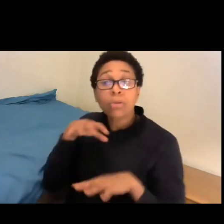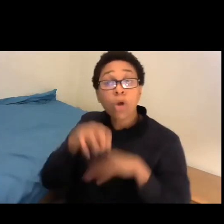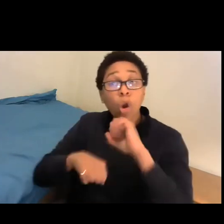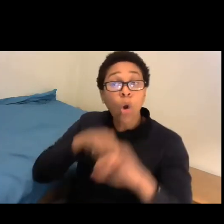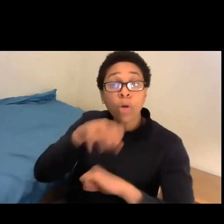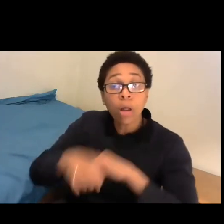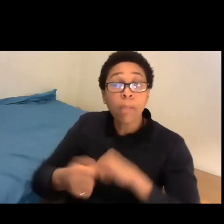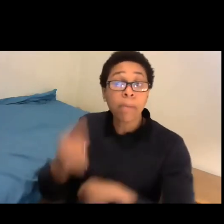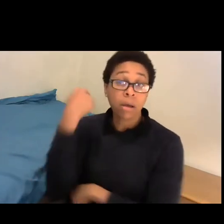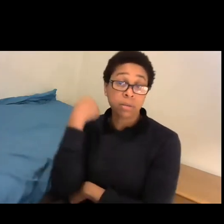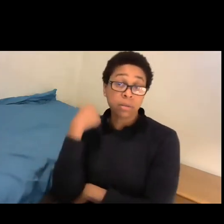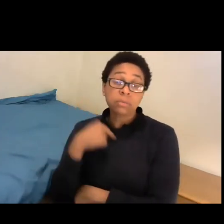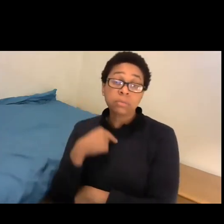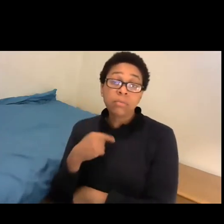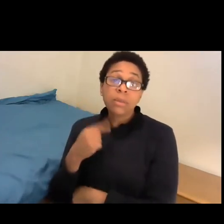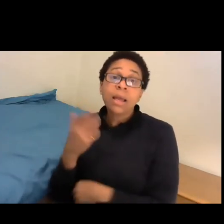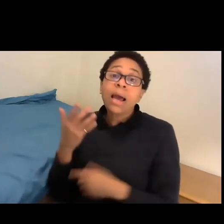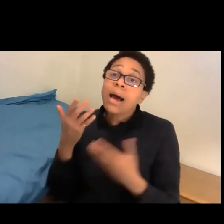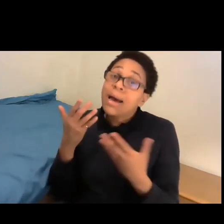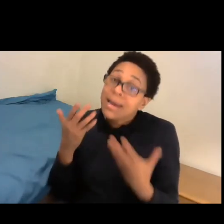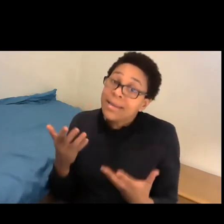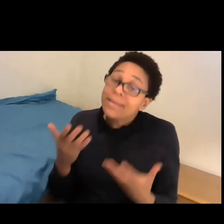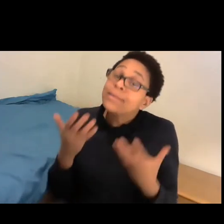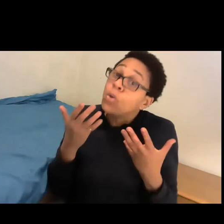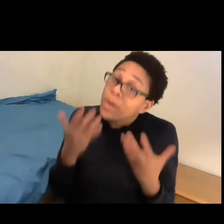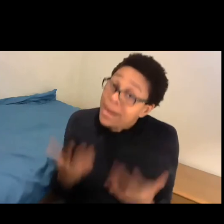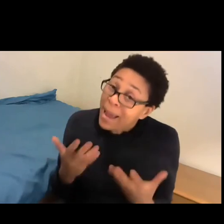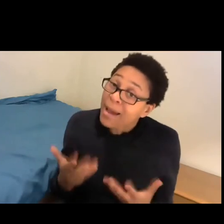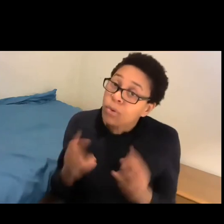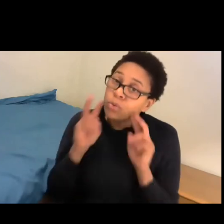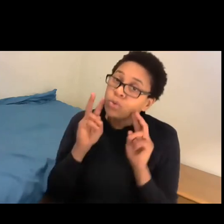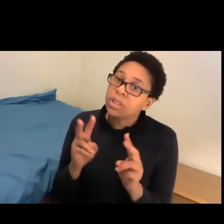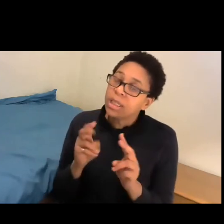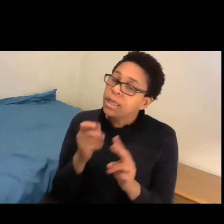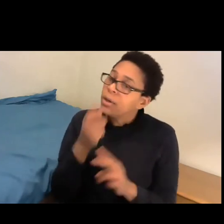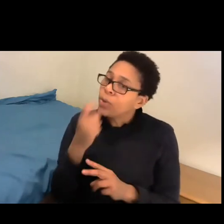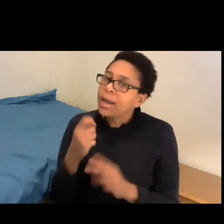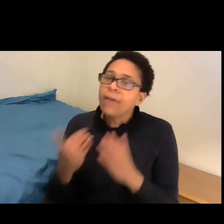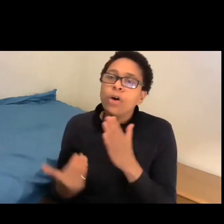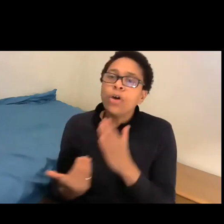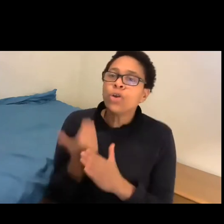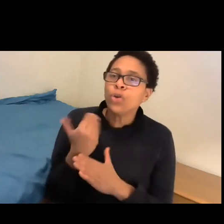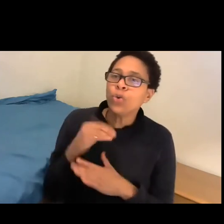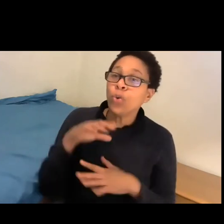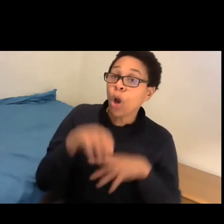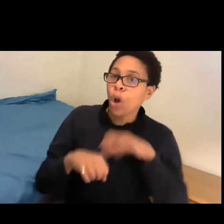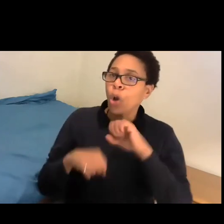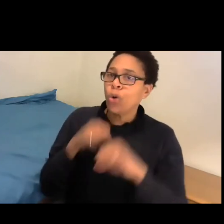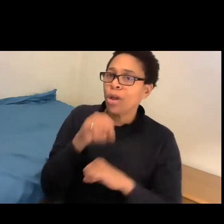the Global South, you can have this kind of new colonial approach to climate justice, as well as like blame the Black